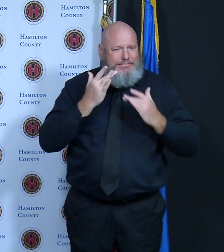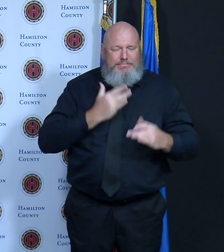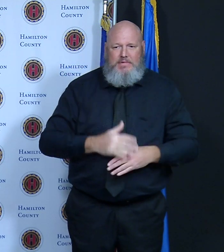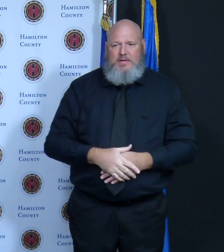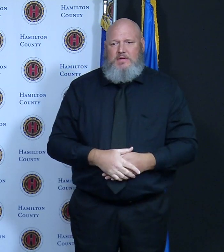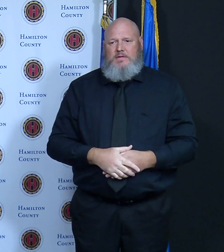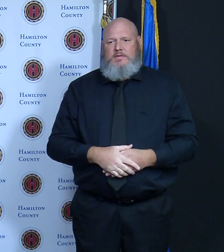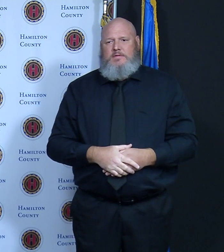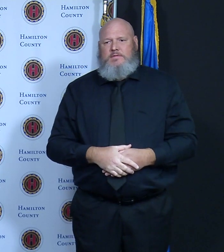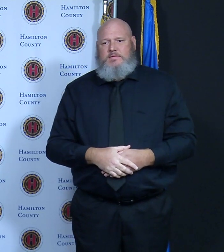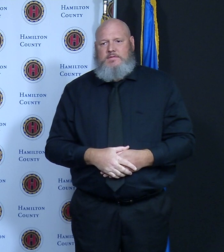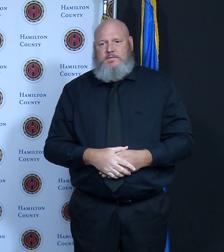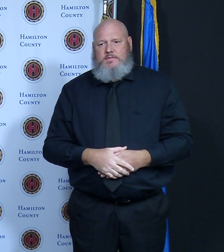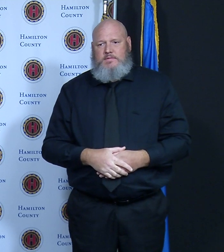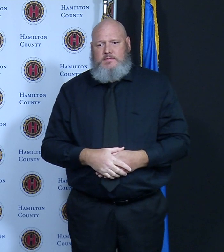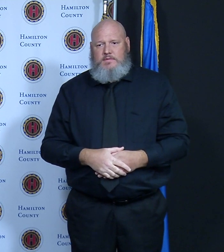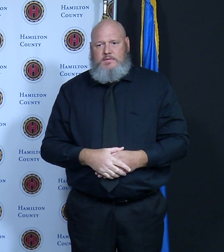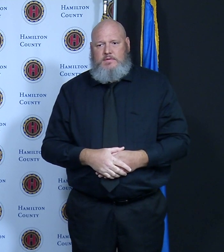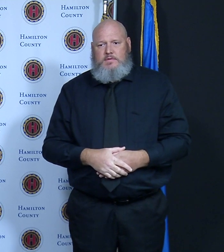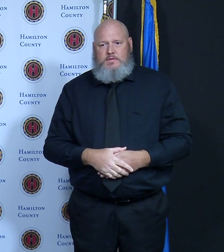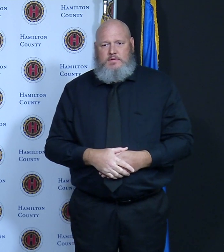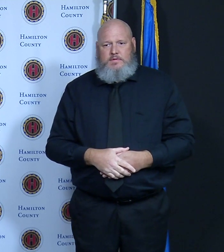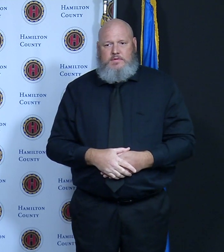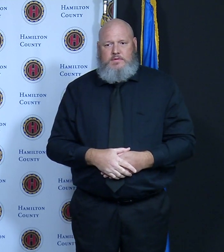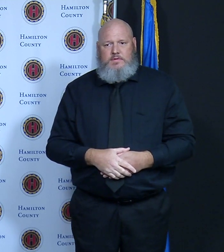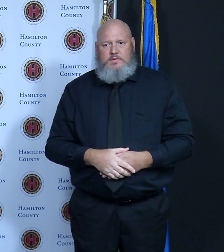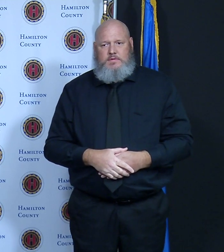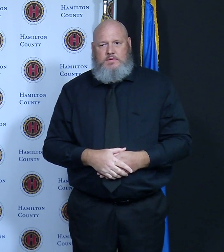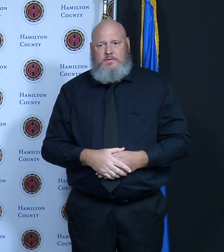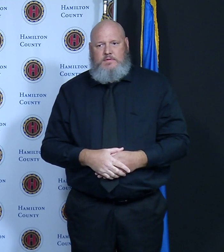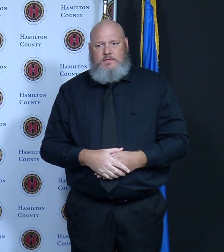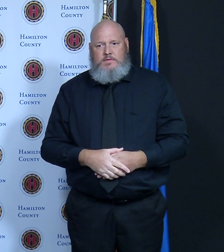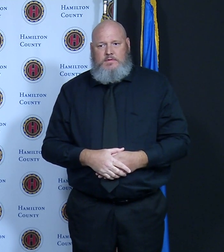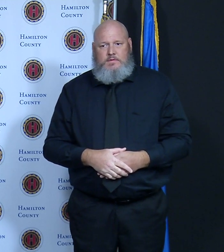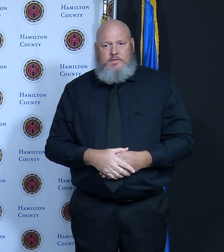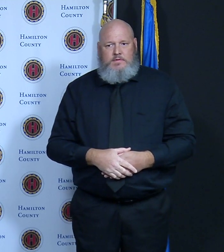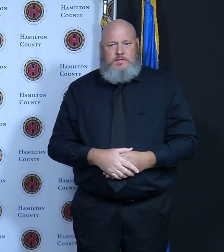about that this afternoon again both private side and public side and then